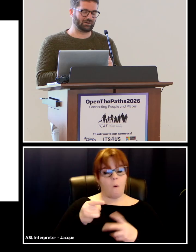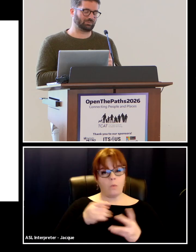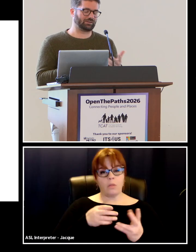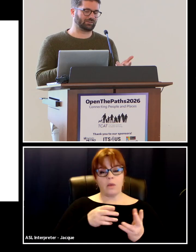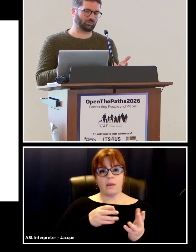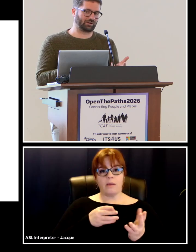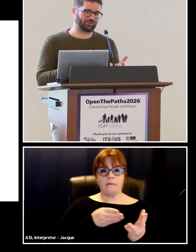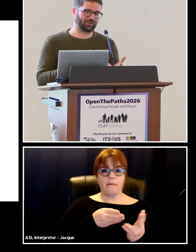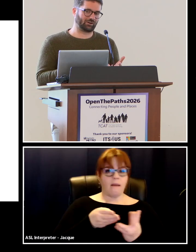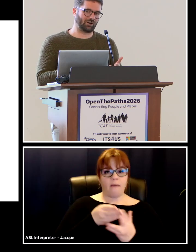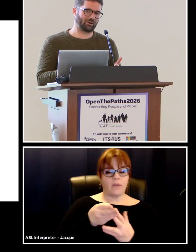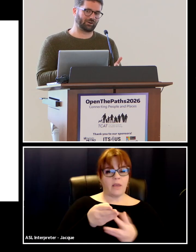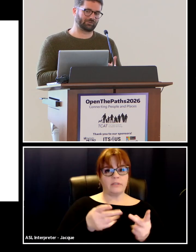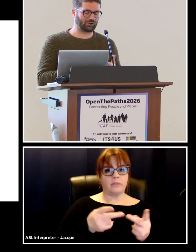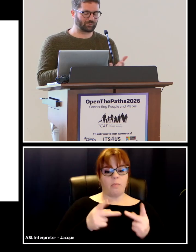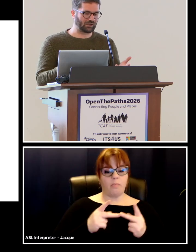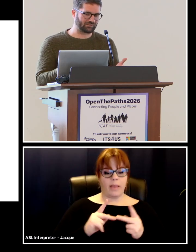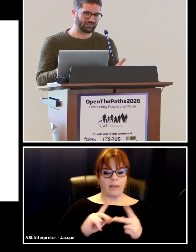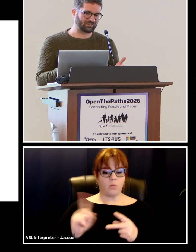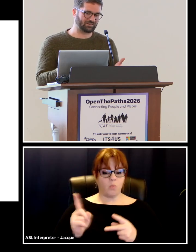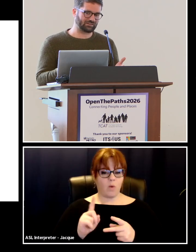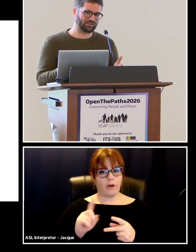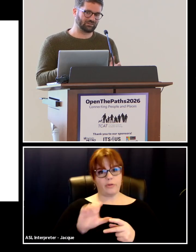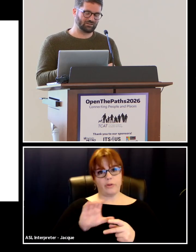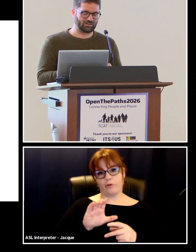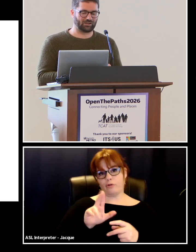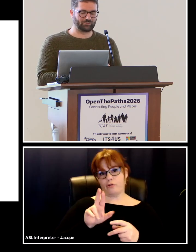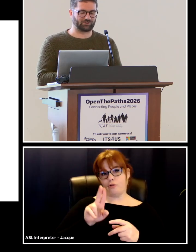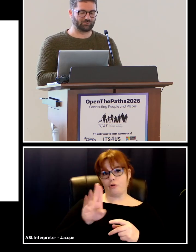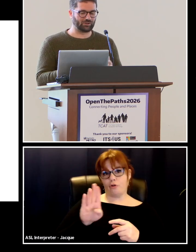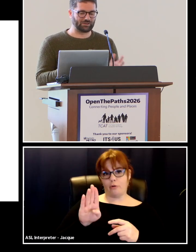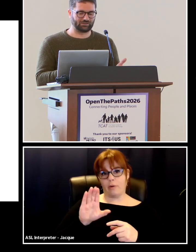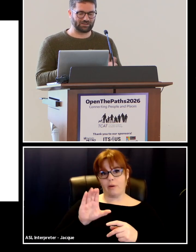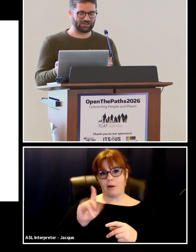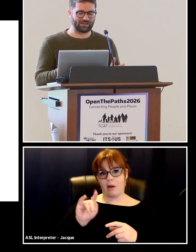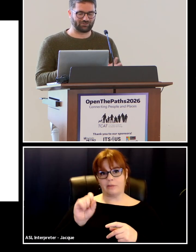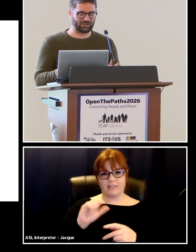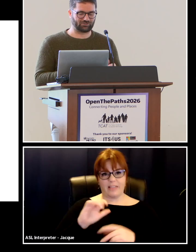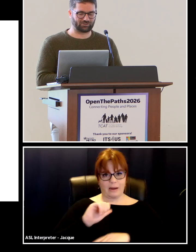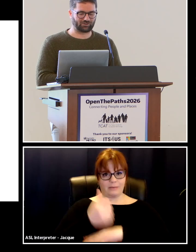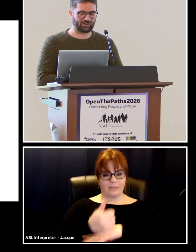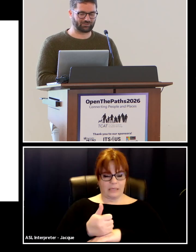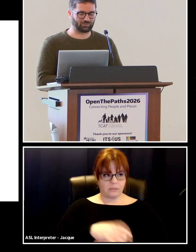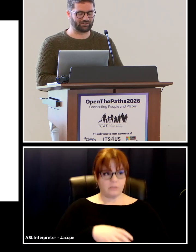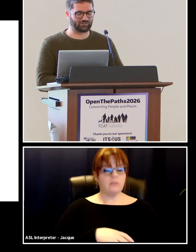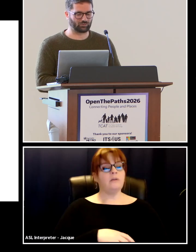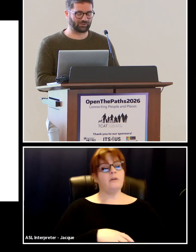uh places where there are curb cuts existing. Um so limit any navigation across places where